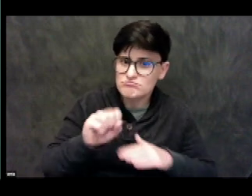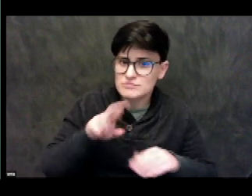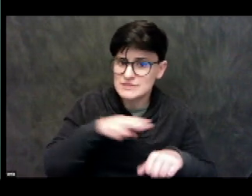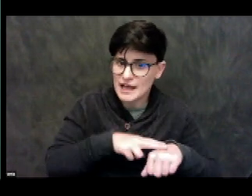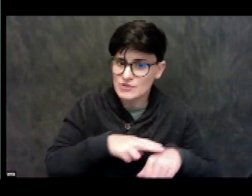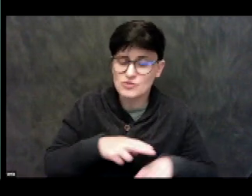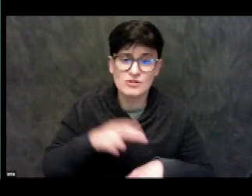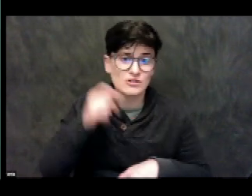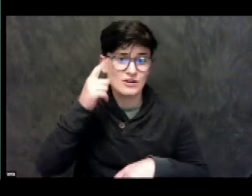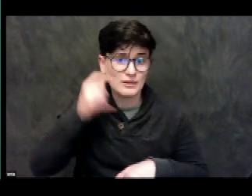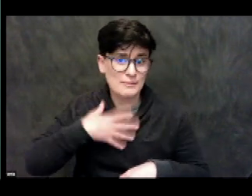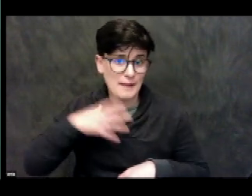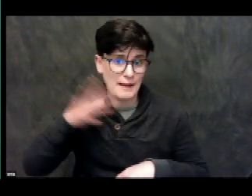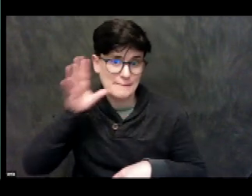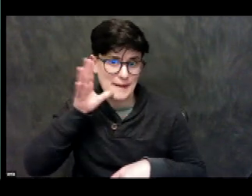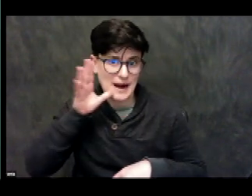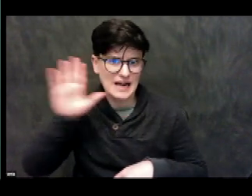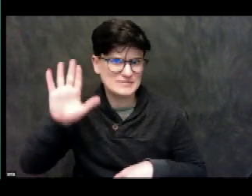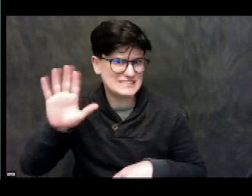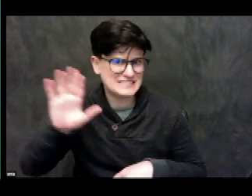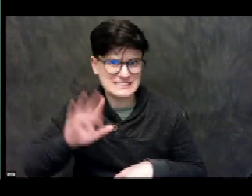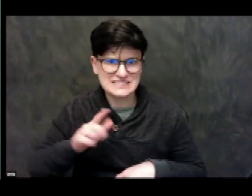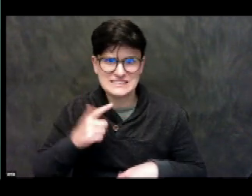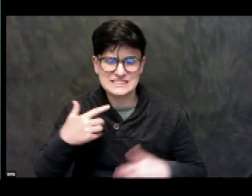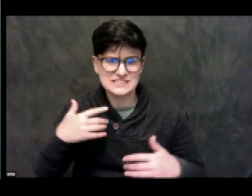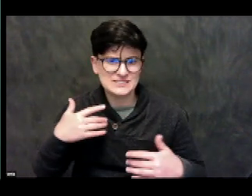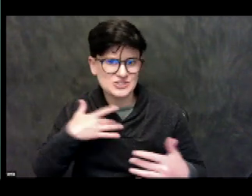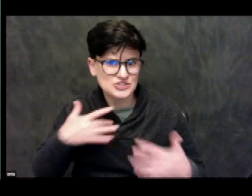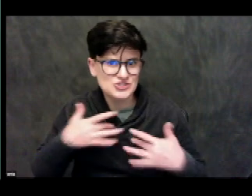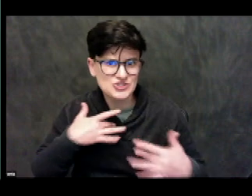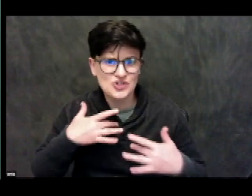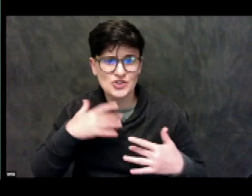my pelvis or my hips wouldn't widen enough.